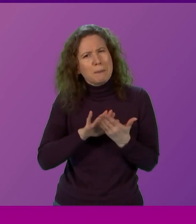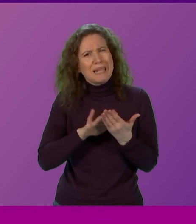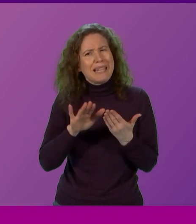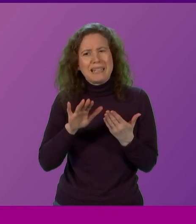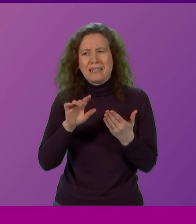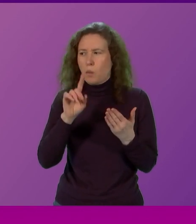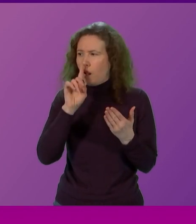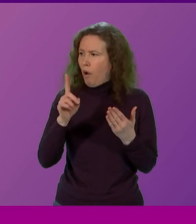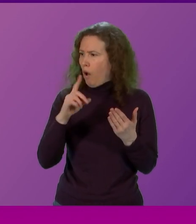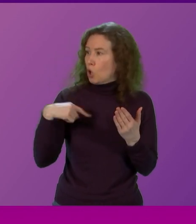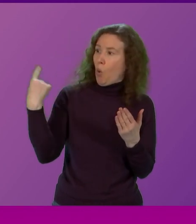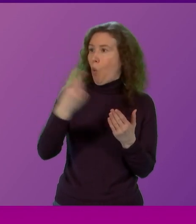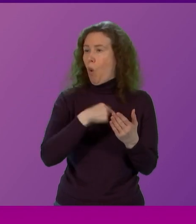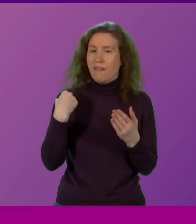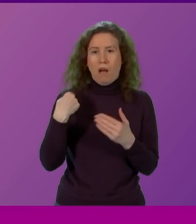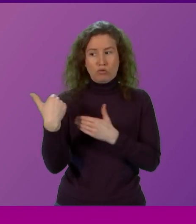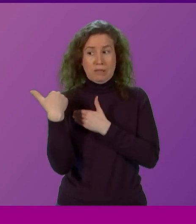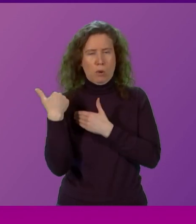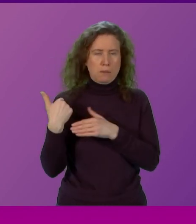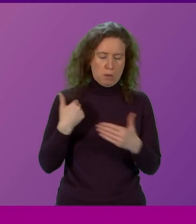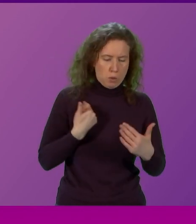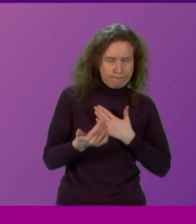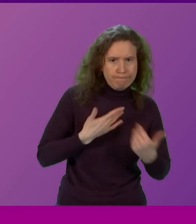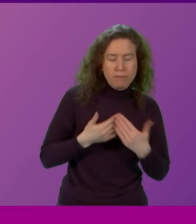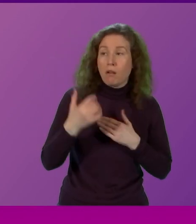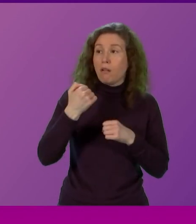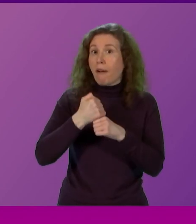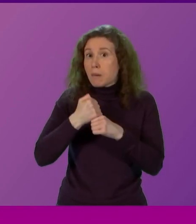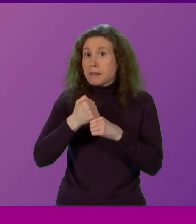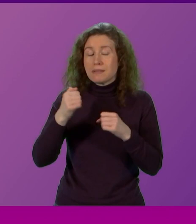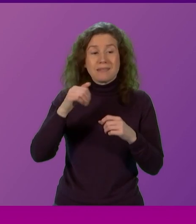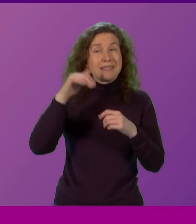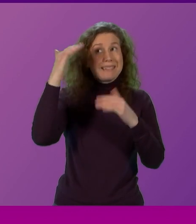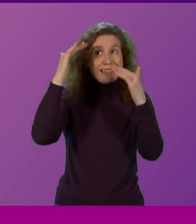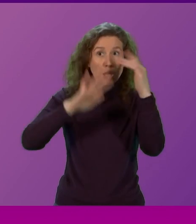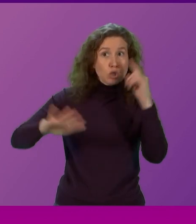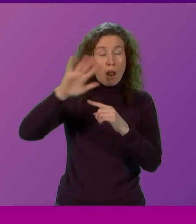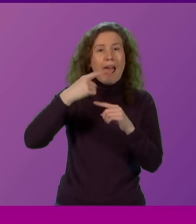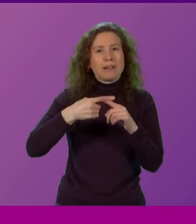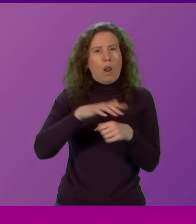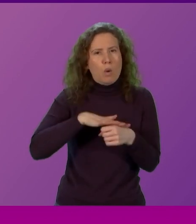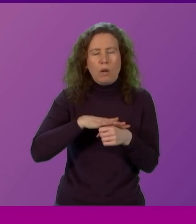the collective responsibility that we have to tackle it. Government—national and local—has to be in the lead in that, but we all have a part